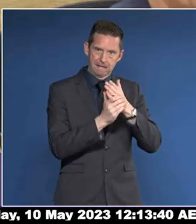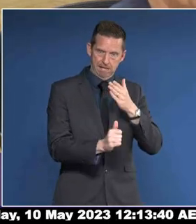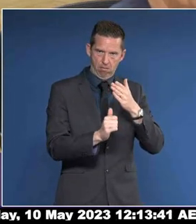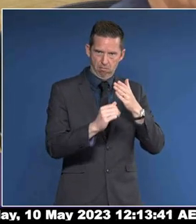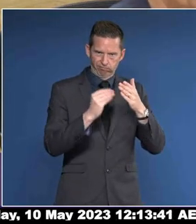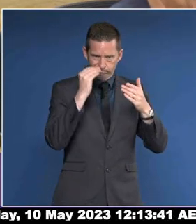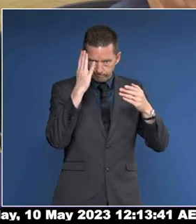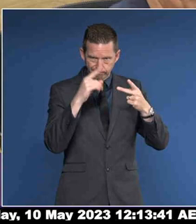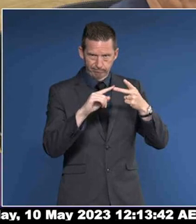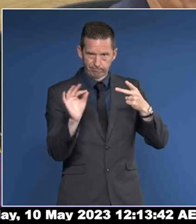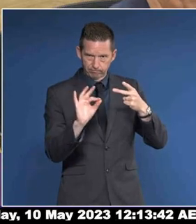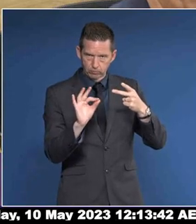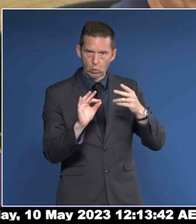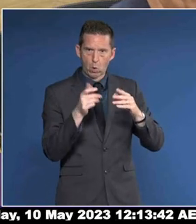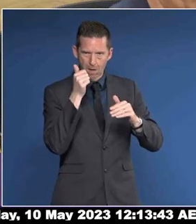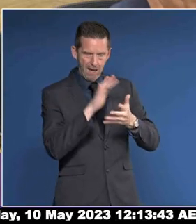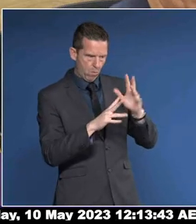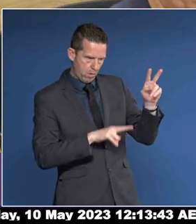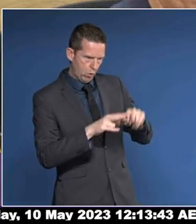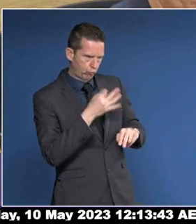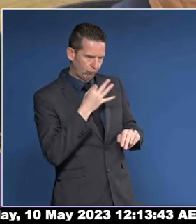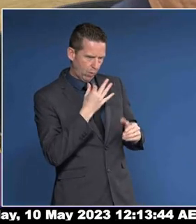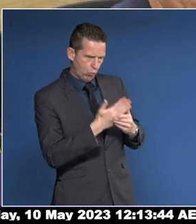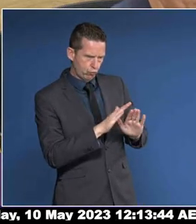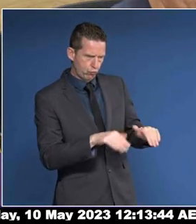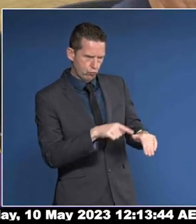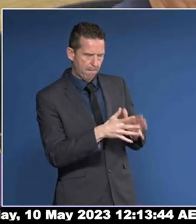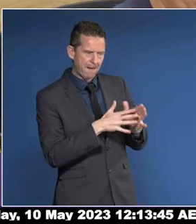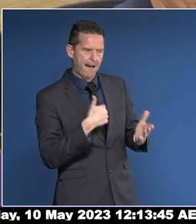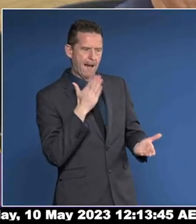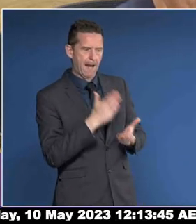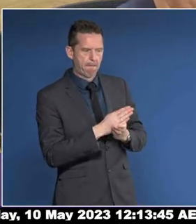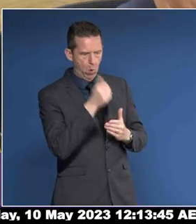properly assess risk to children to determine if a child has suffered, is